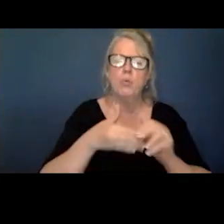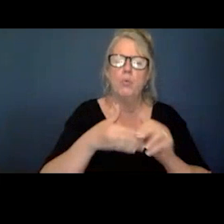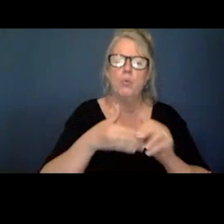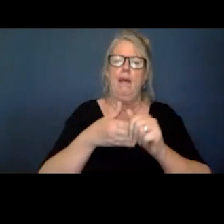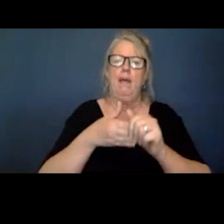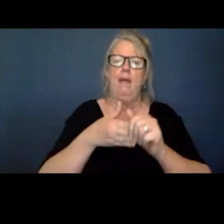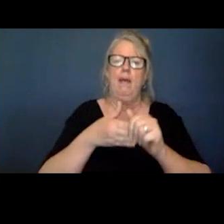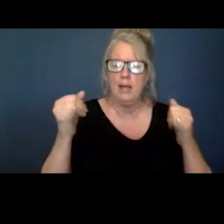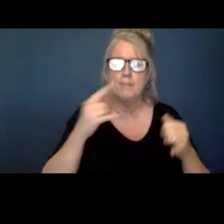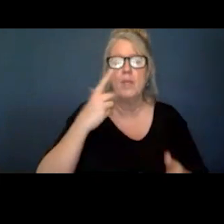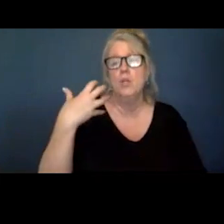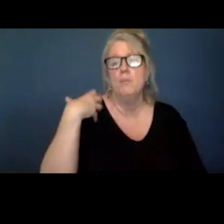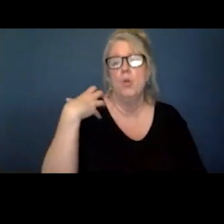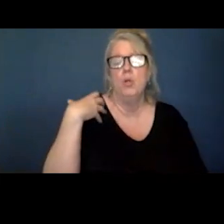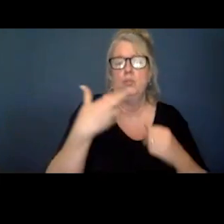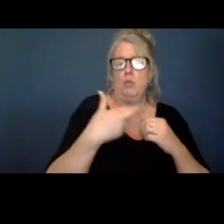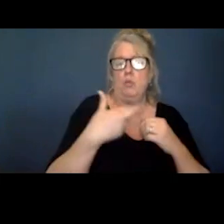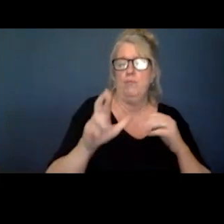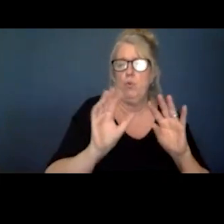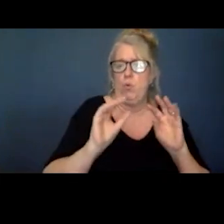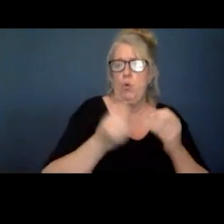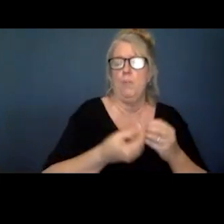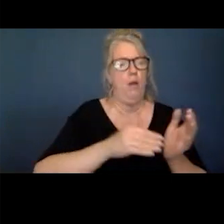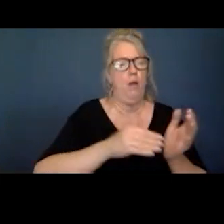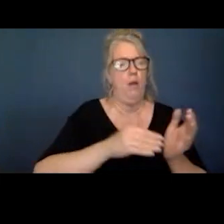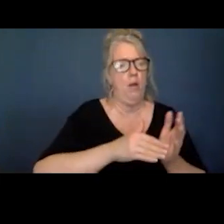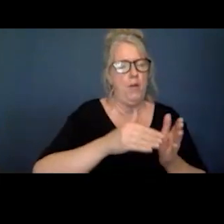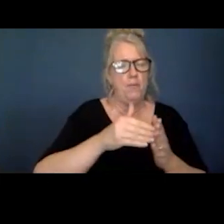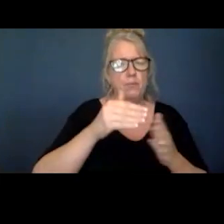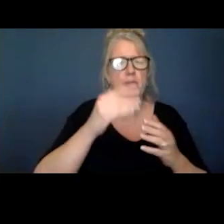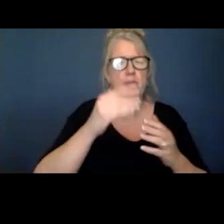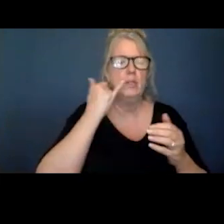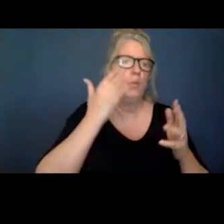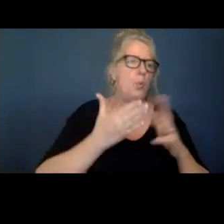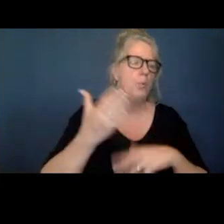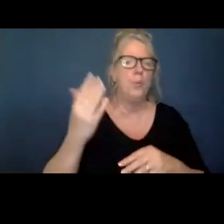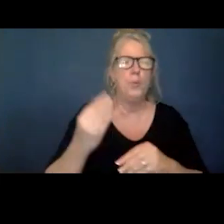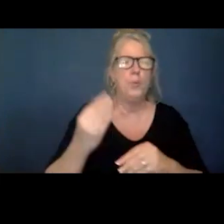Employers and referral organizations can often be reached through webinars, listservs or emails,